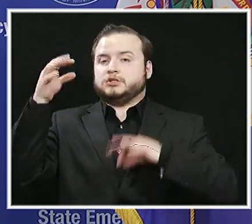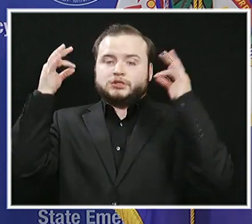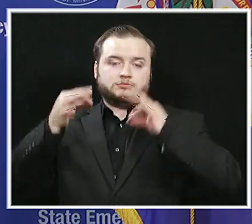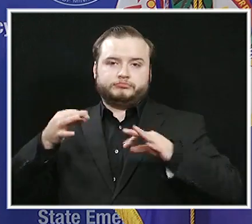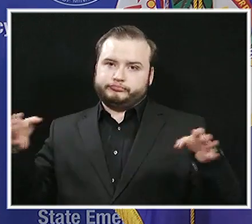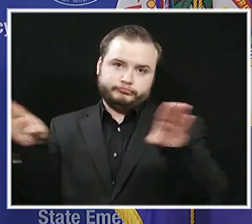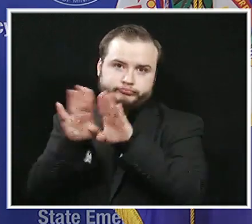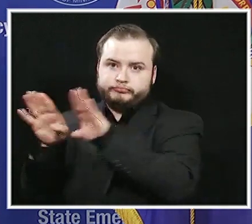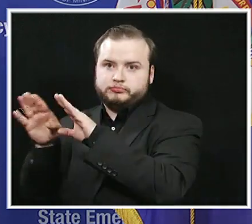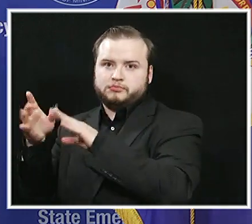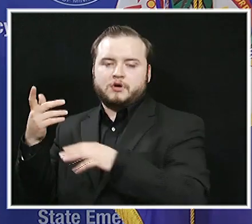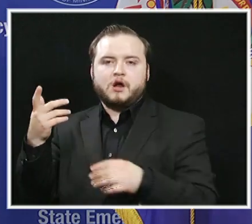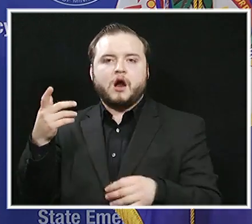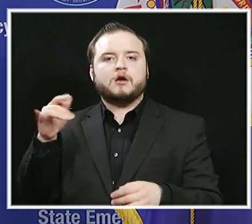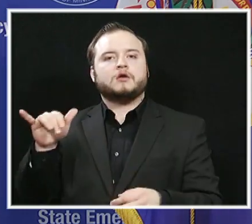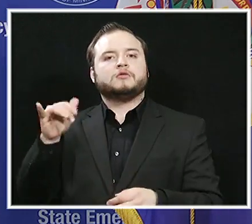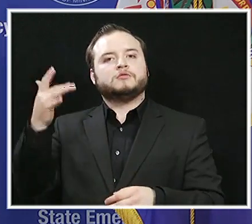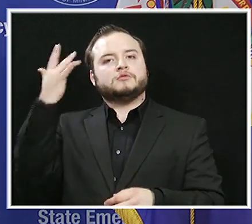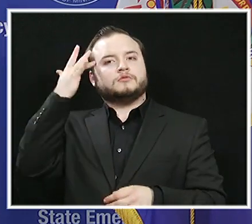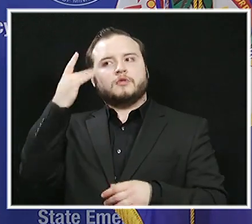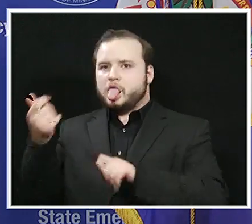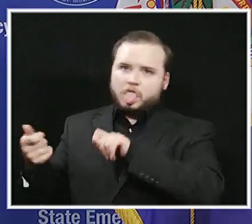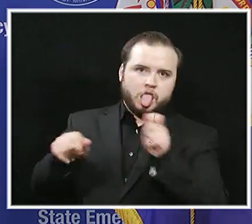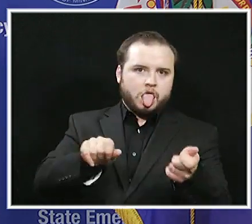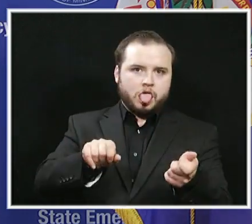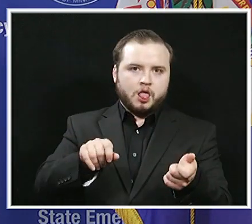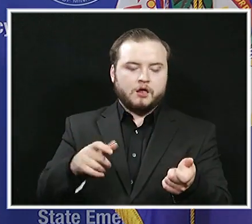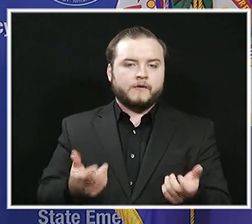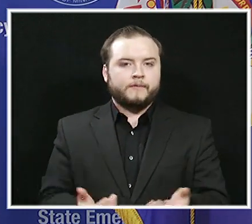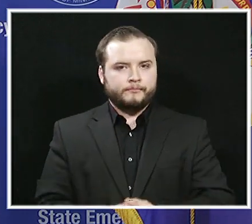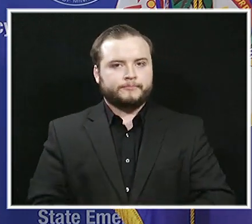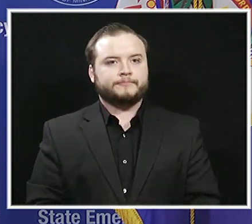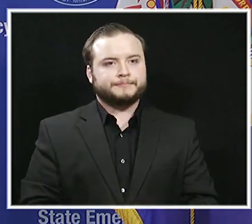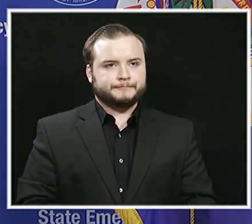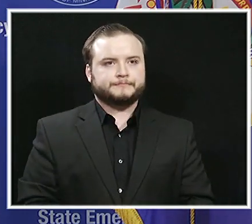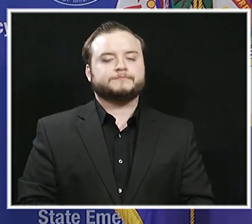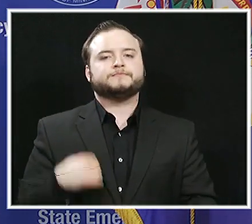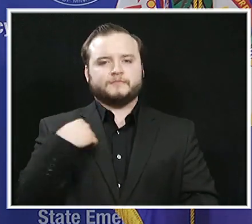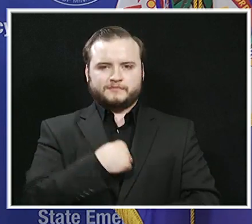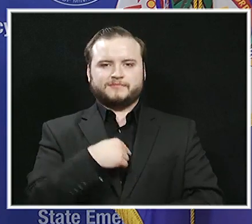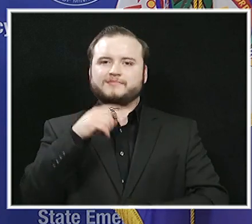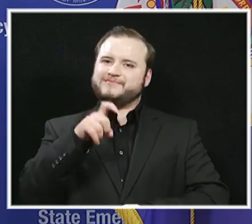have done a really nice job and you saw it, they opened up beaches and it went south fast, now all the beaches